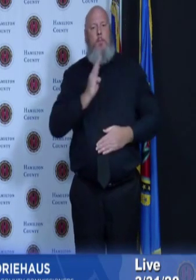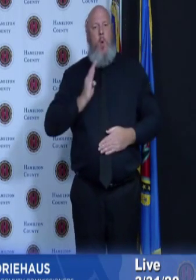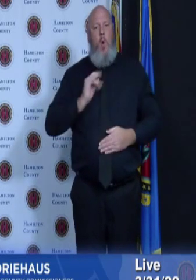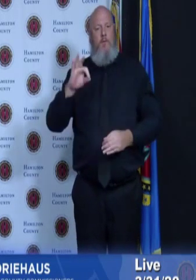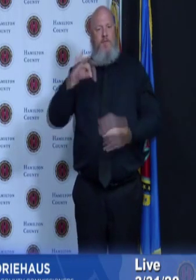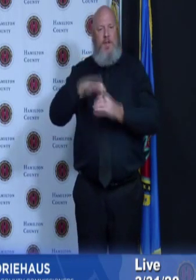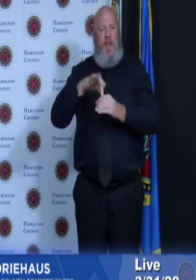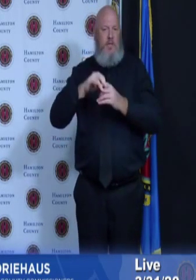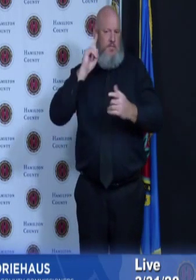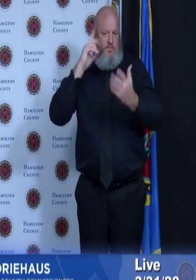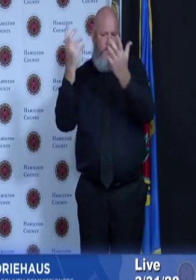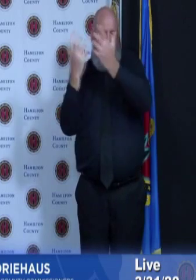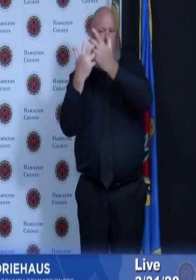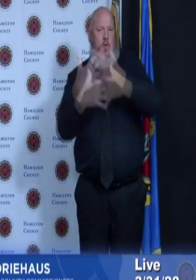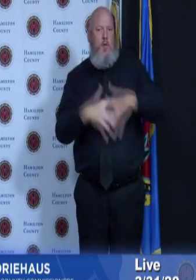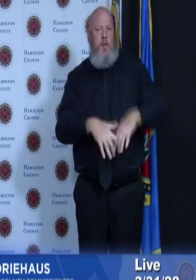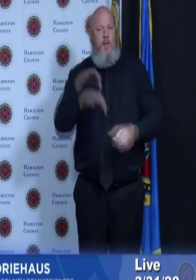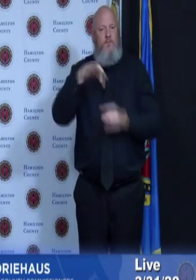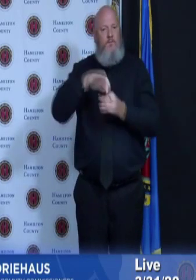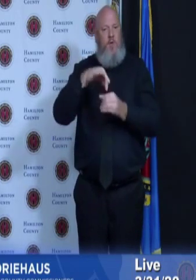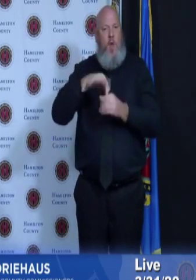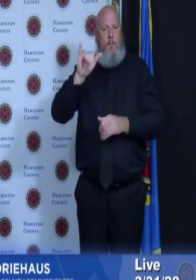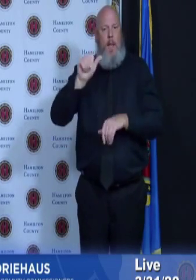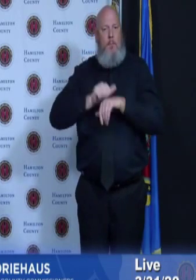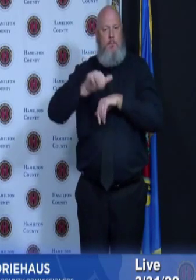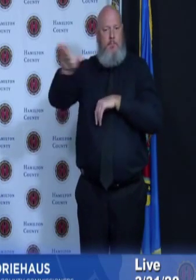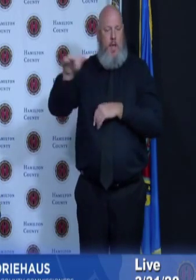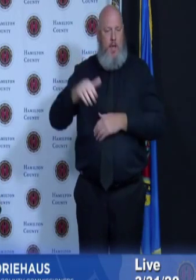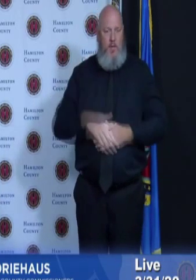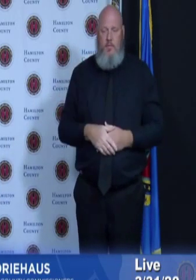understand what they need to do to get that ballot so and now I'd like to